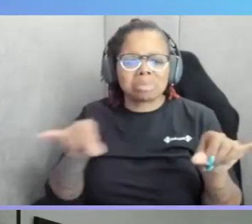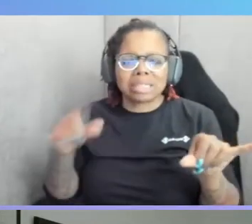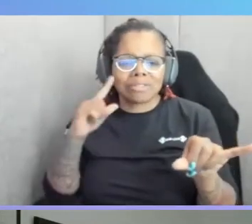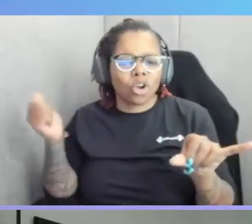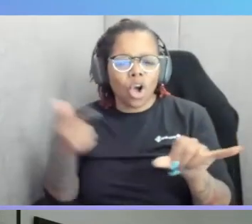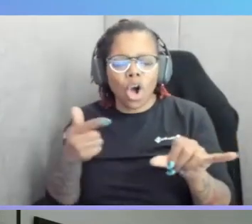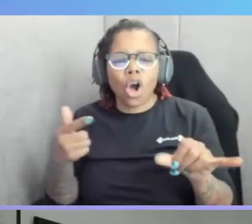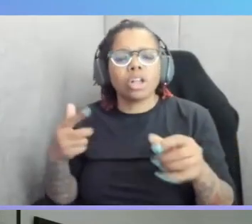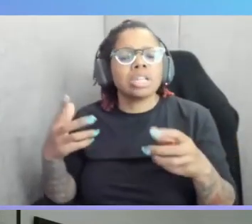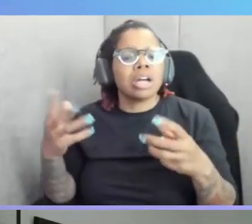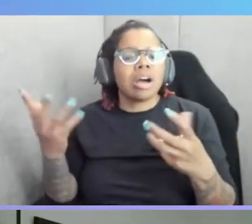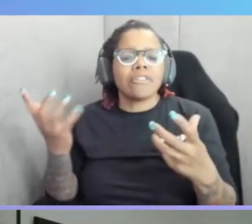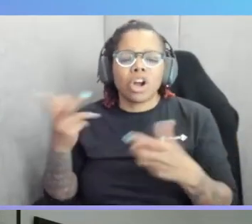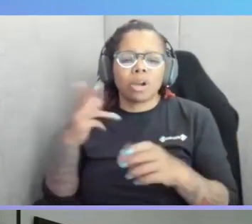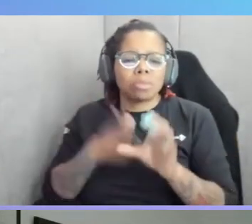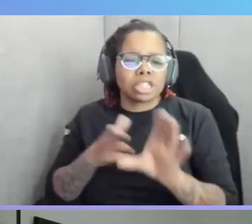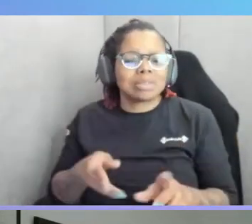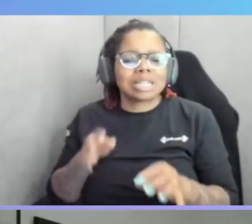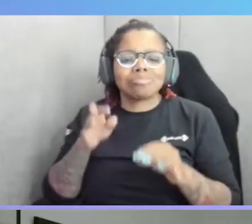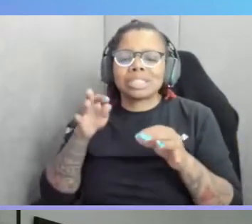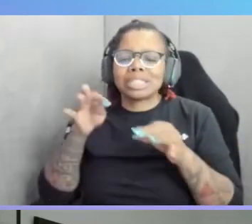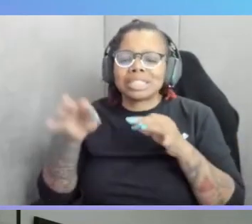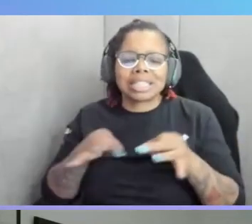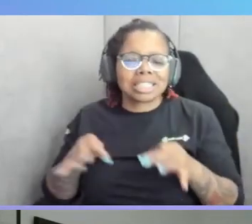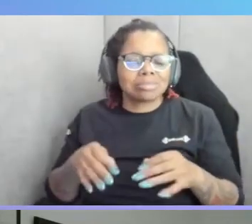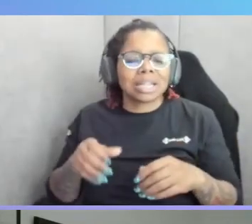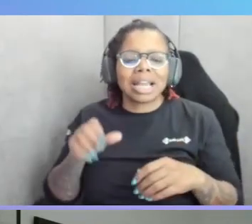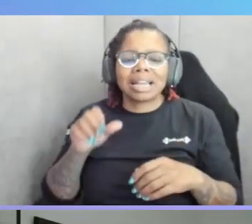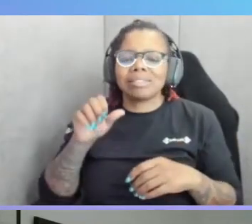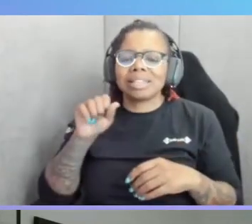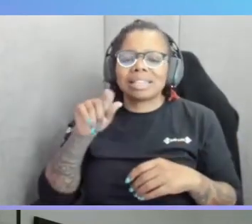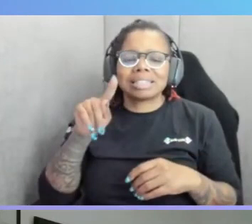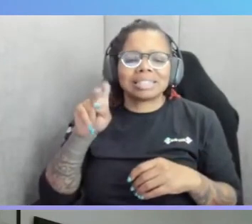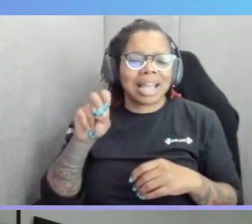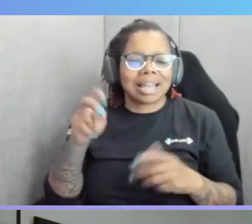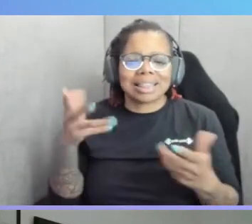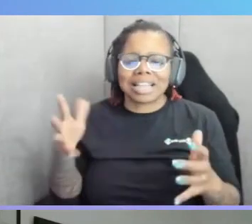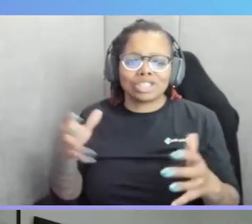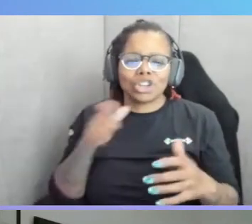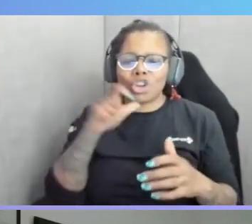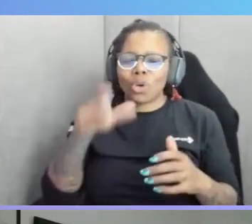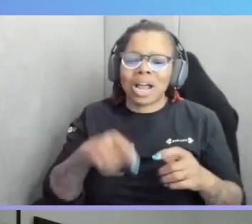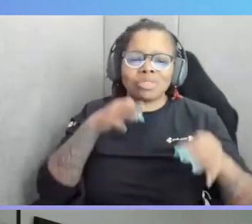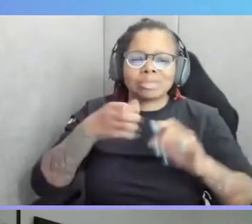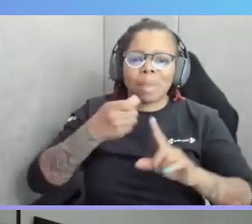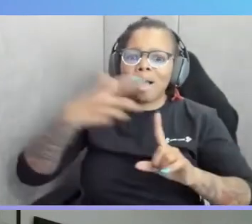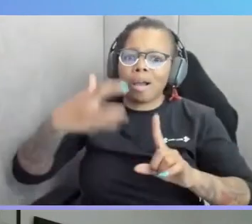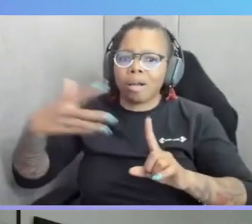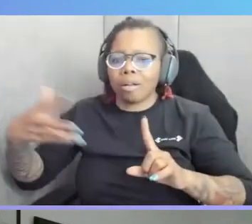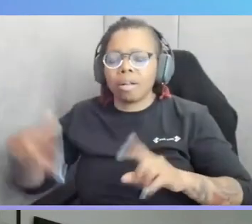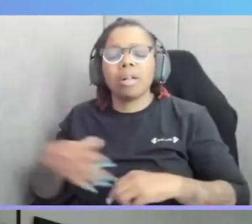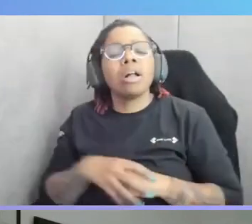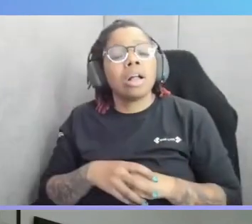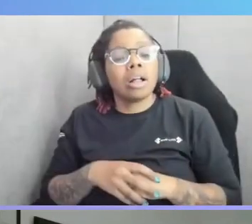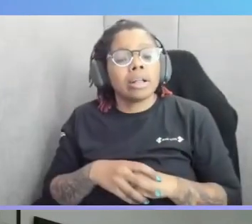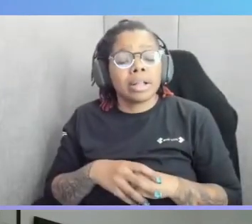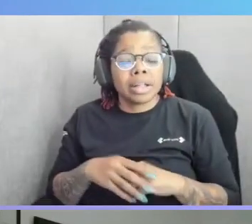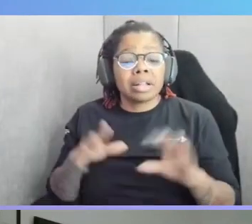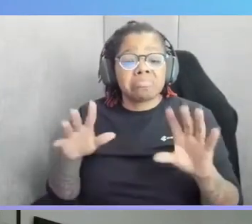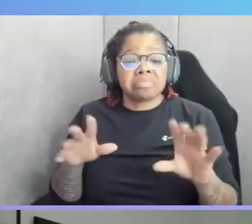our participation. If you have an accordion, just give the state not further instructions beyond that, those just get confusing. Um, in addition, some things like the email icon that